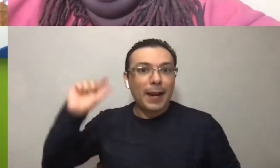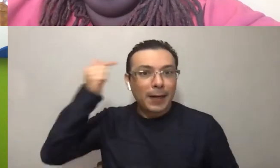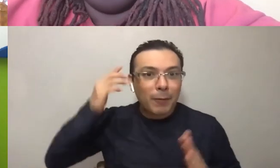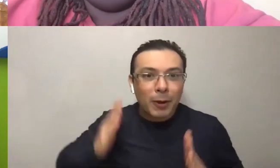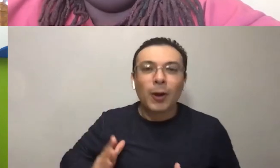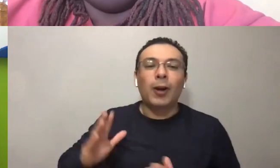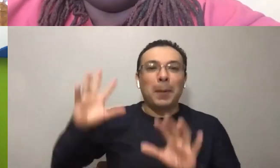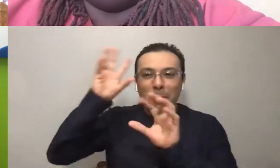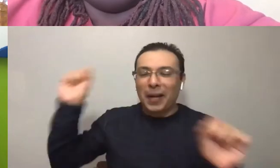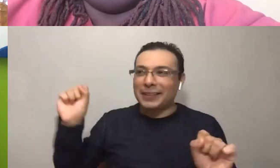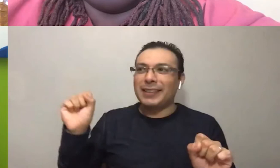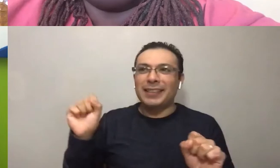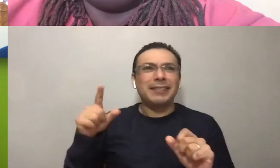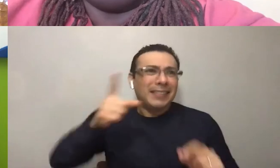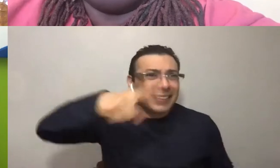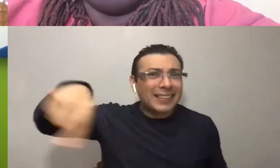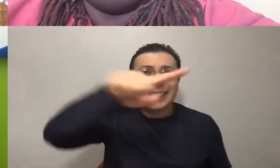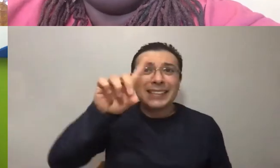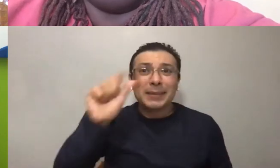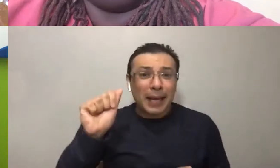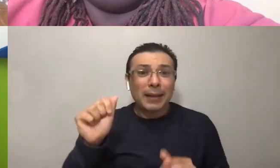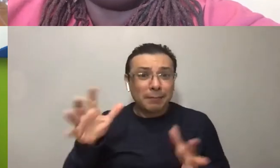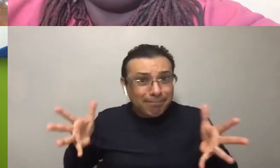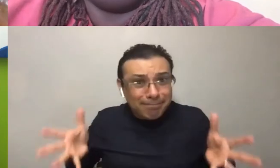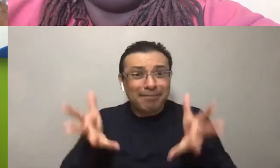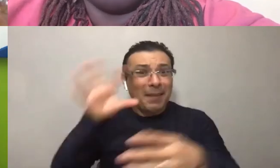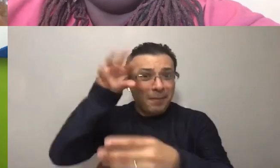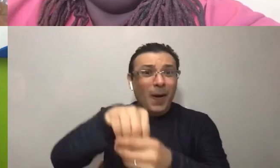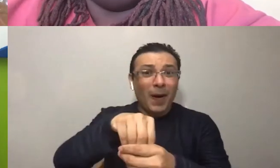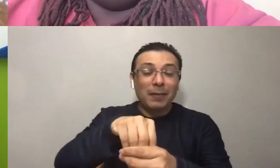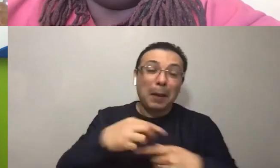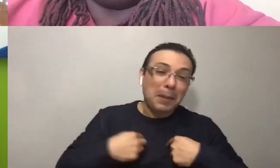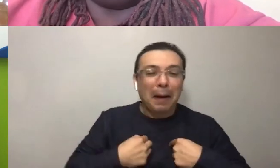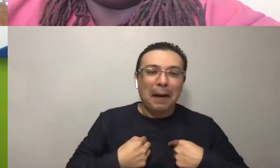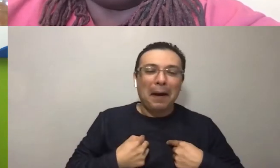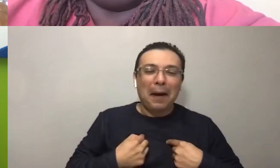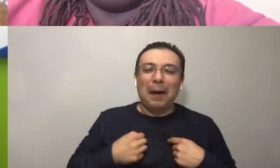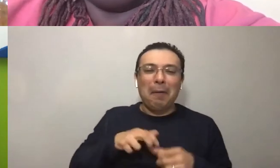And I think that it’s incredibly important, but also I think that we really need to be in the room.